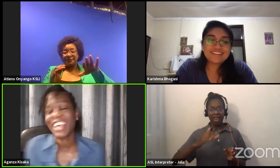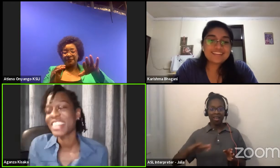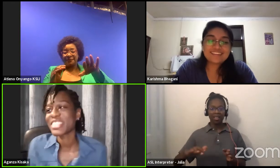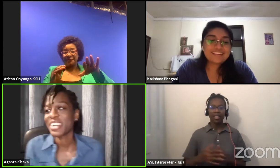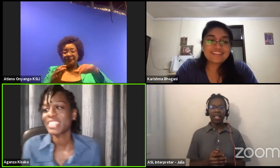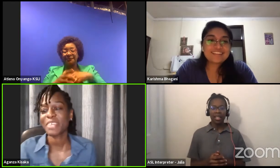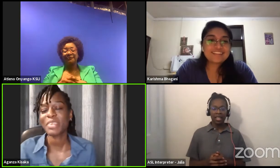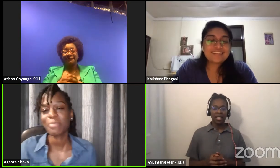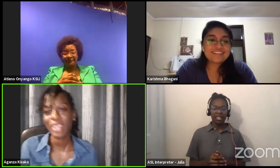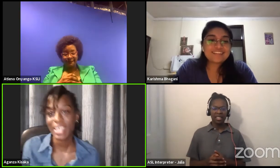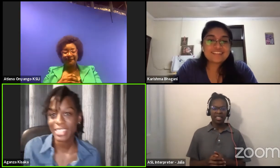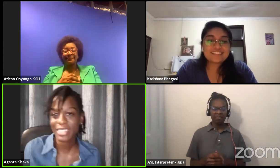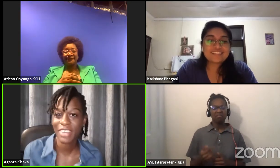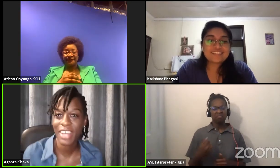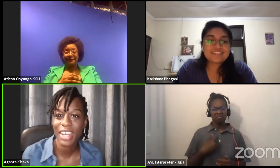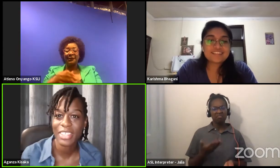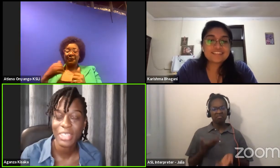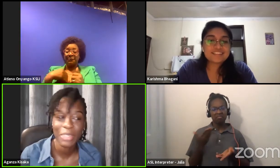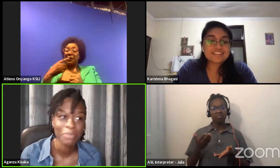Yeah, so I'd say read plays if you're an actor,